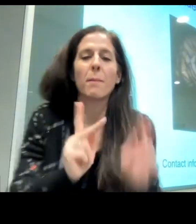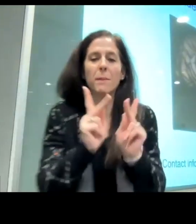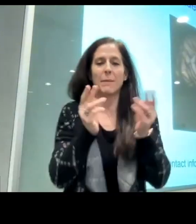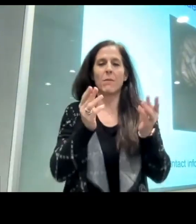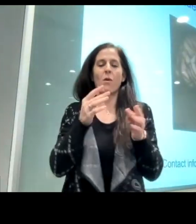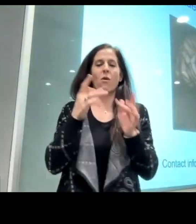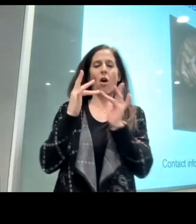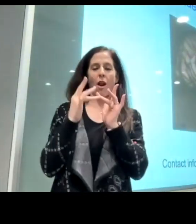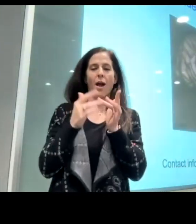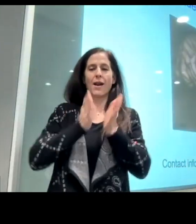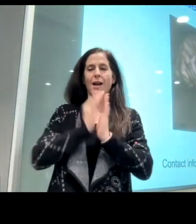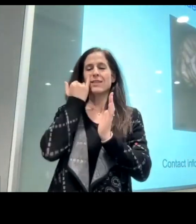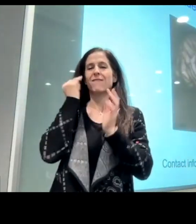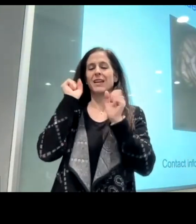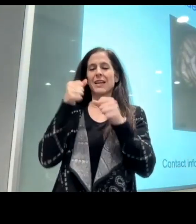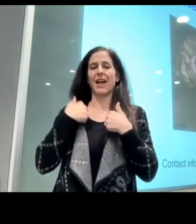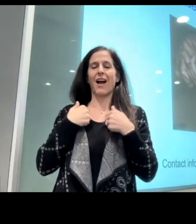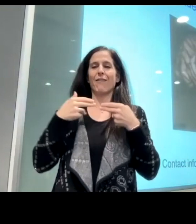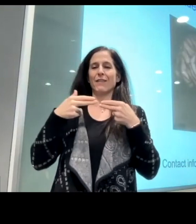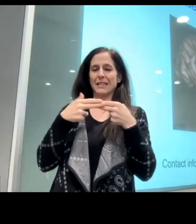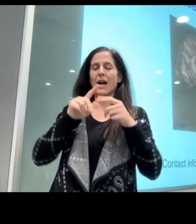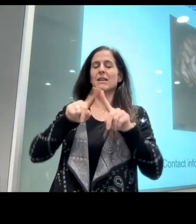we have. Well, our